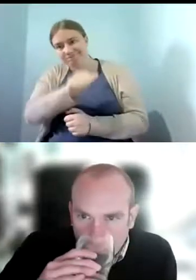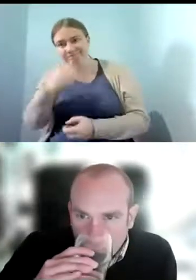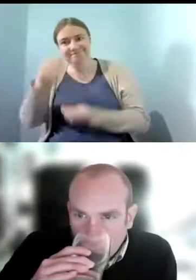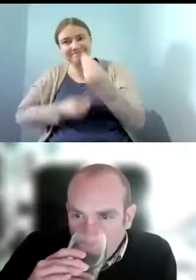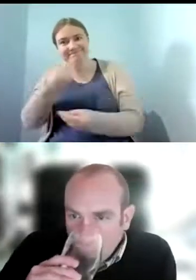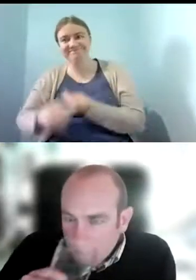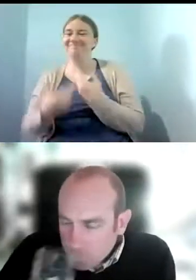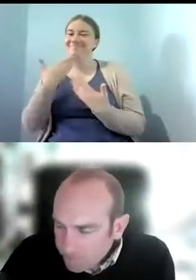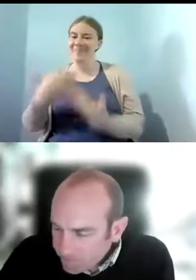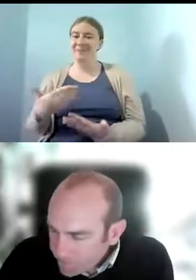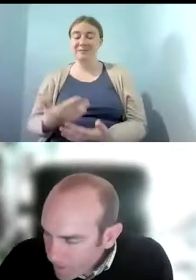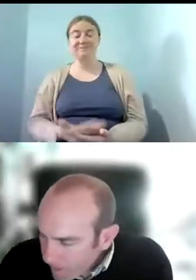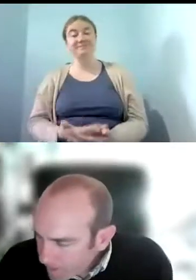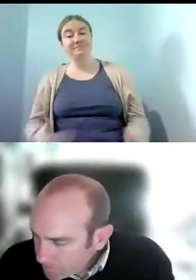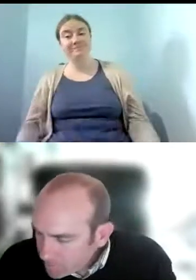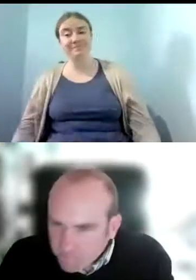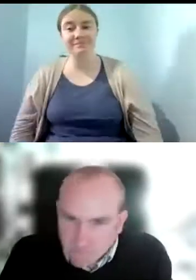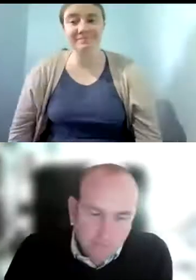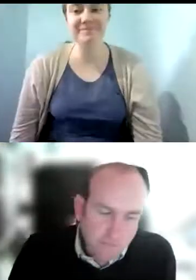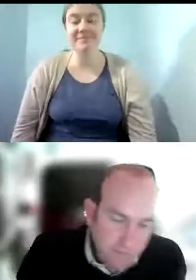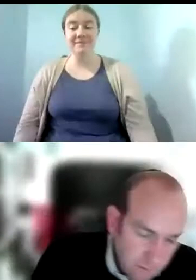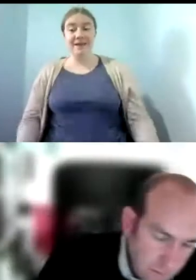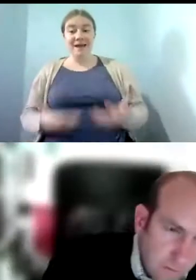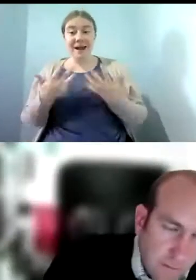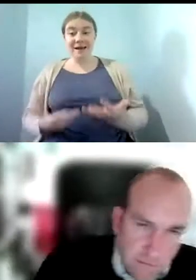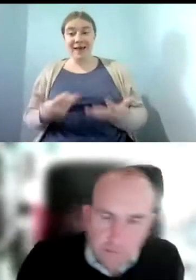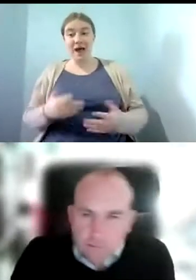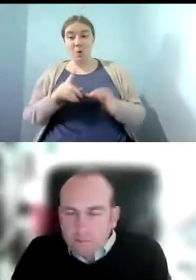so now we're going to go into the q a section um i've obviously moved my screen